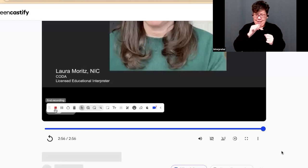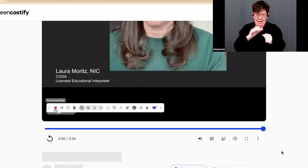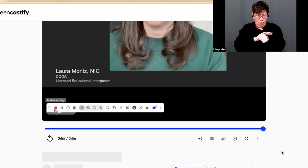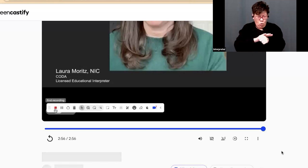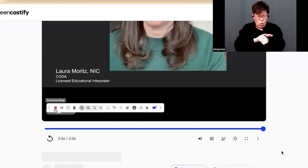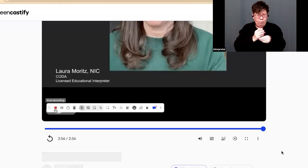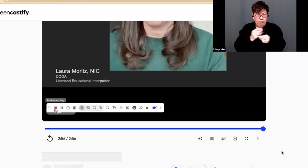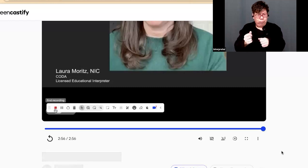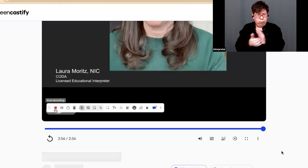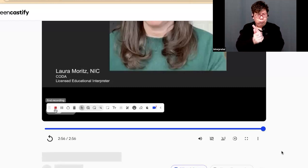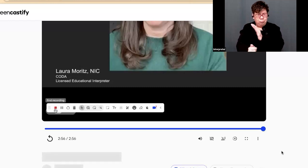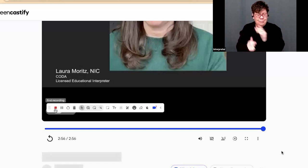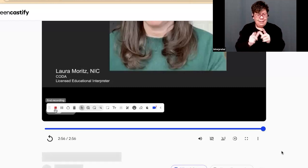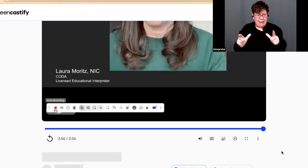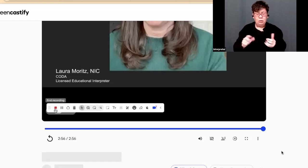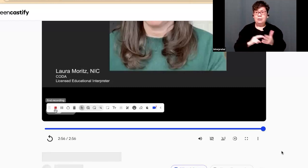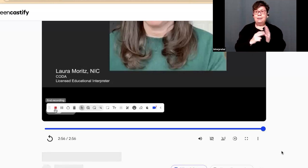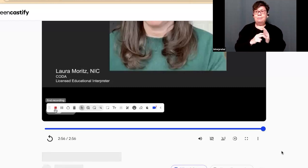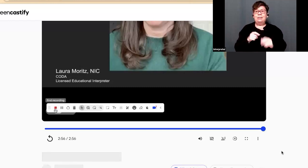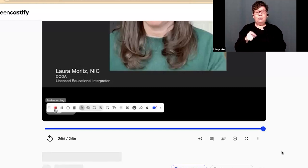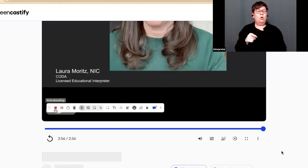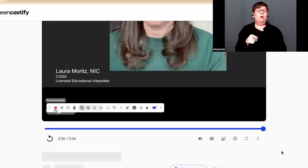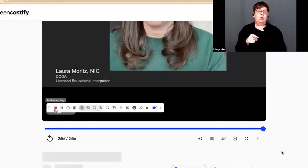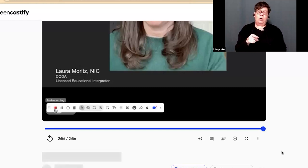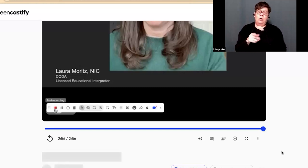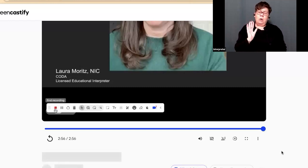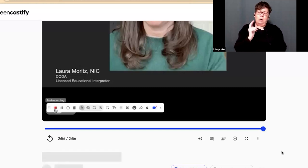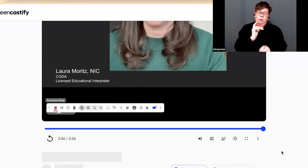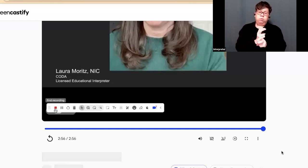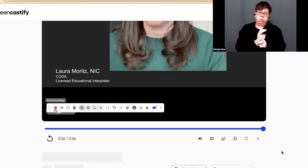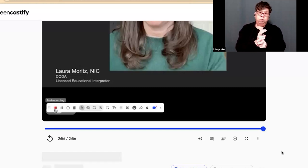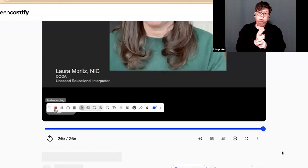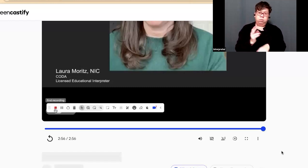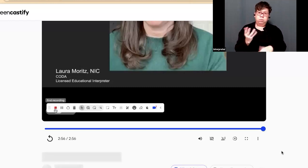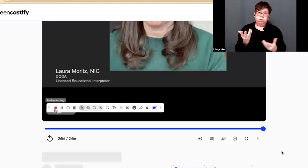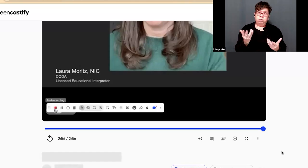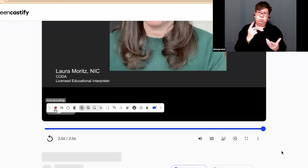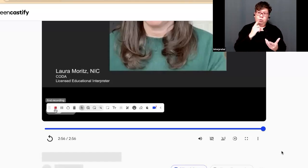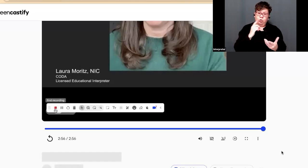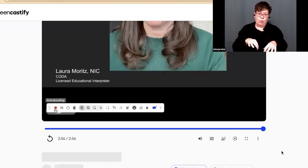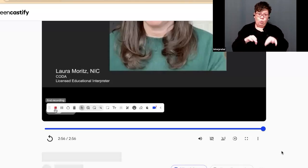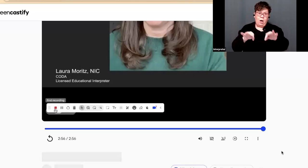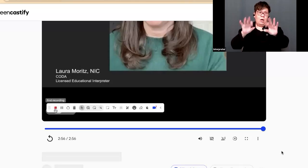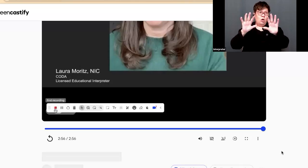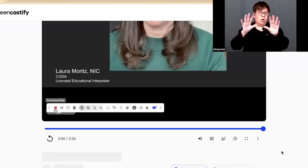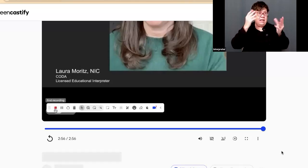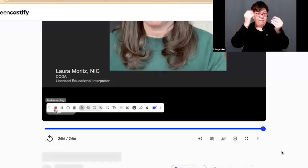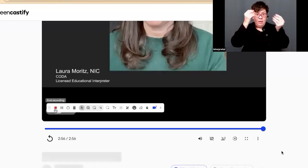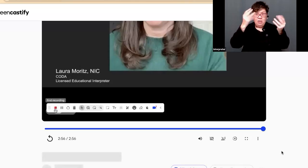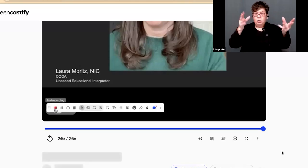it makes it very difficult to really acquire all the information and all the learning